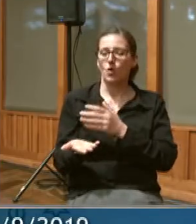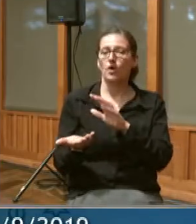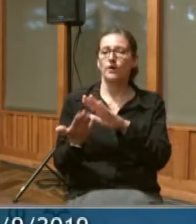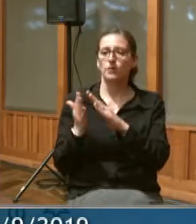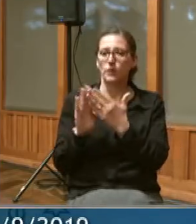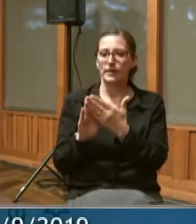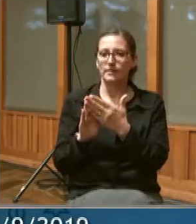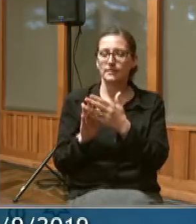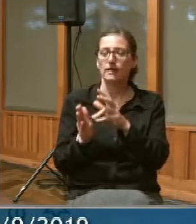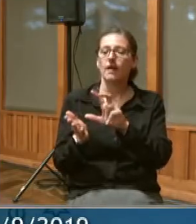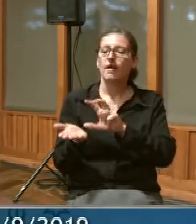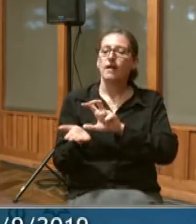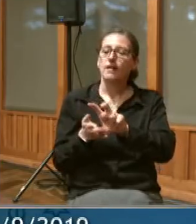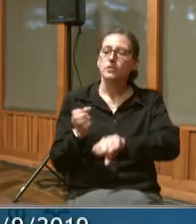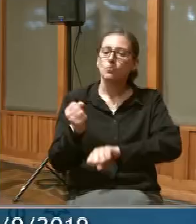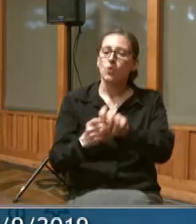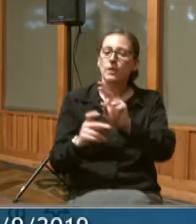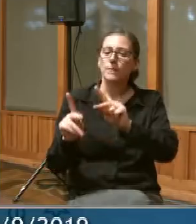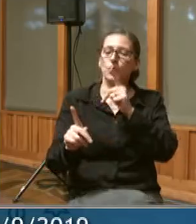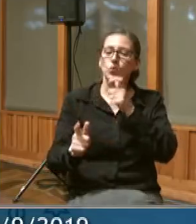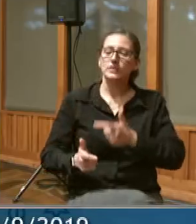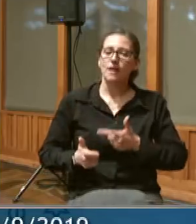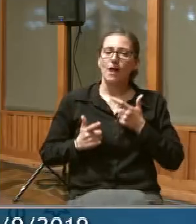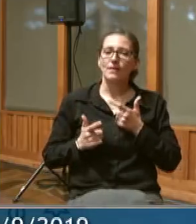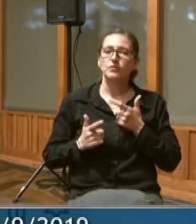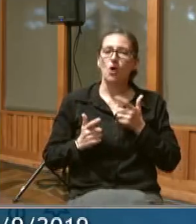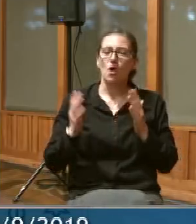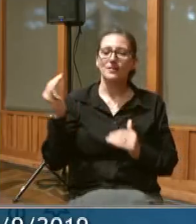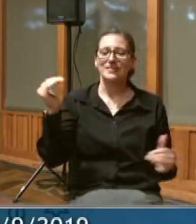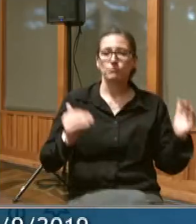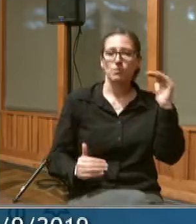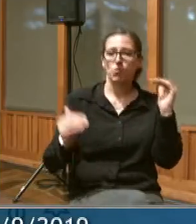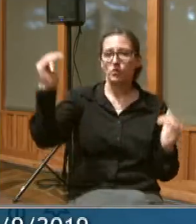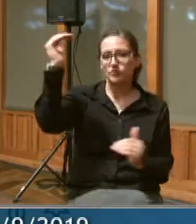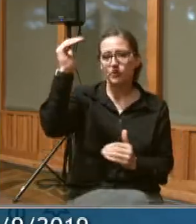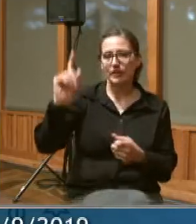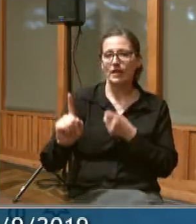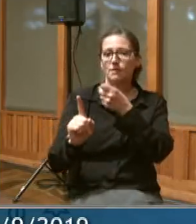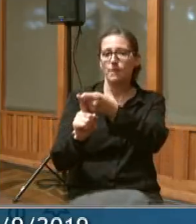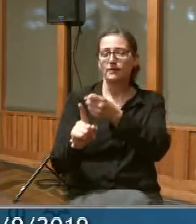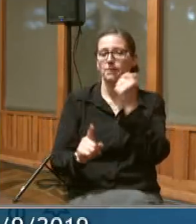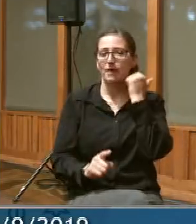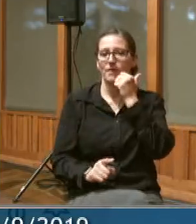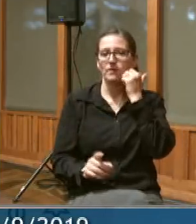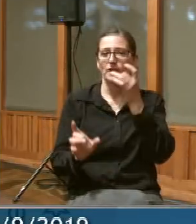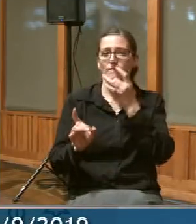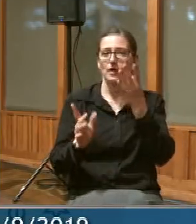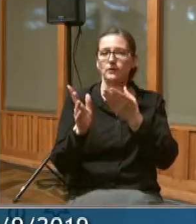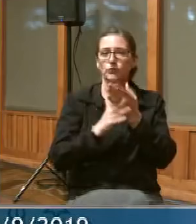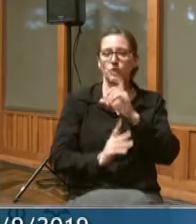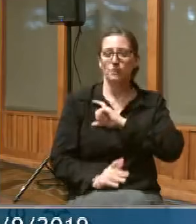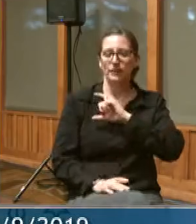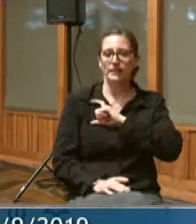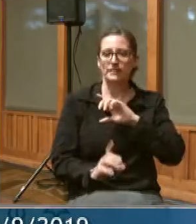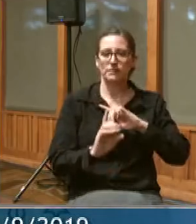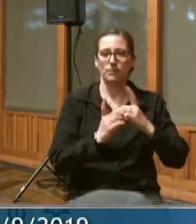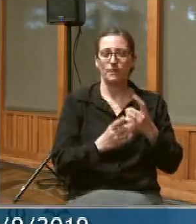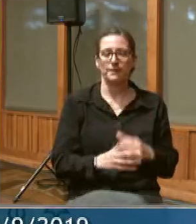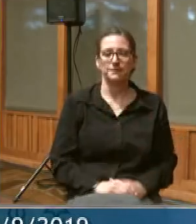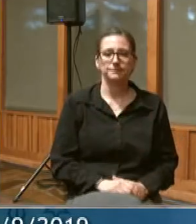RESOURCES LIKE SO MUCH OF WHAT HAS BEEN MENTIONED HERE AND INVEST AS MUCH INTO RESOURCING LIVES AND COMMUNITIES OF